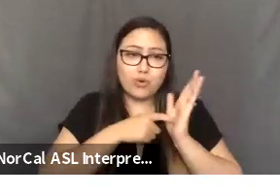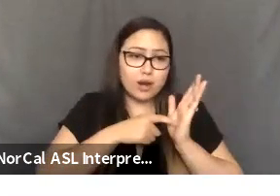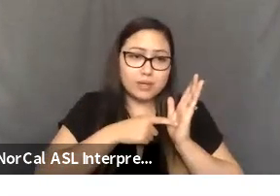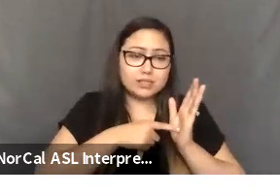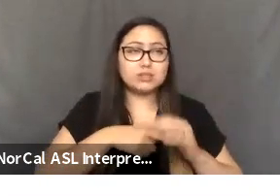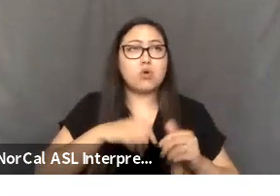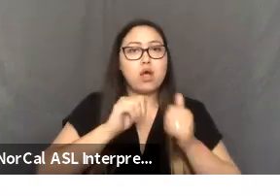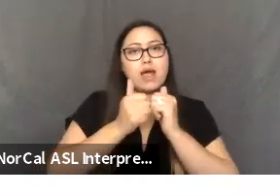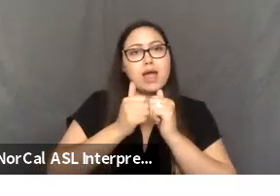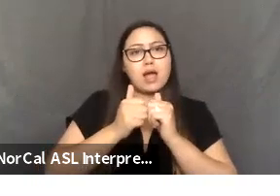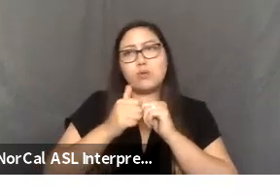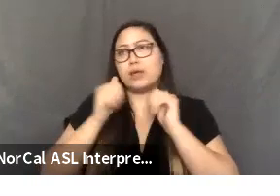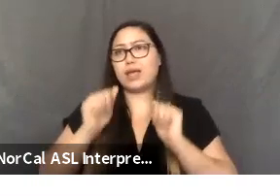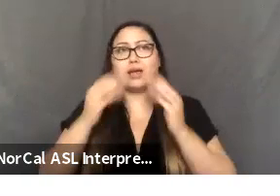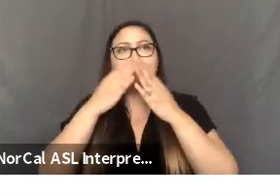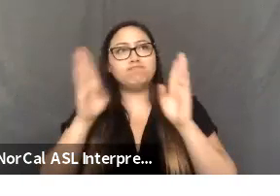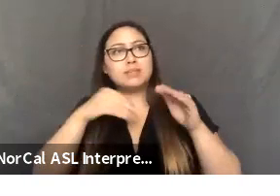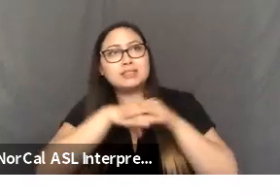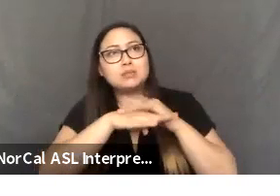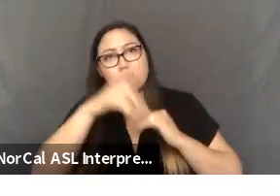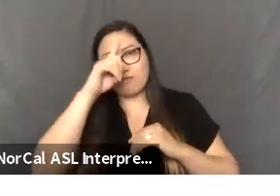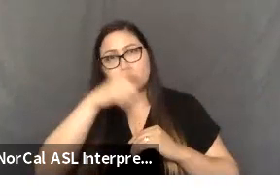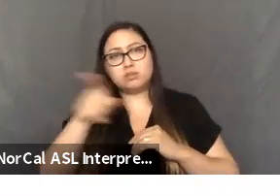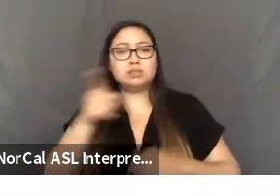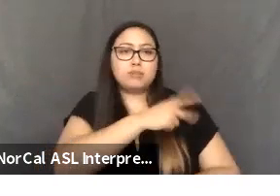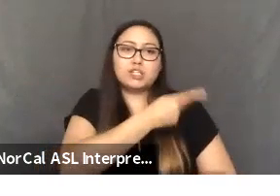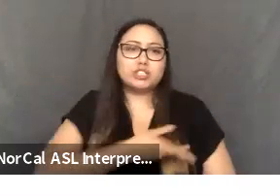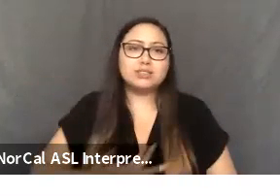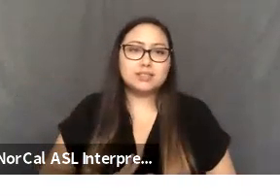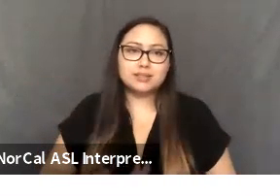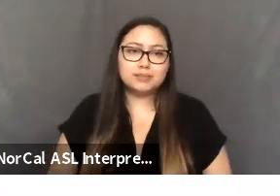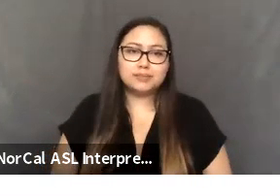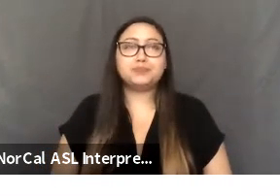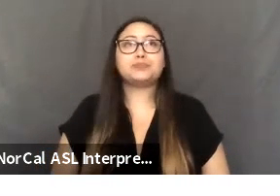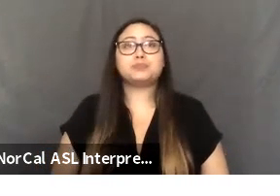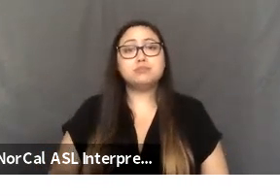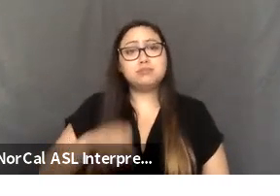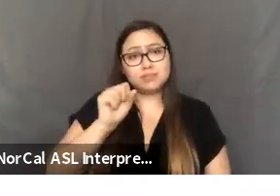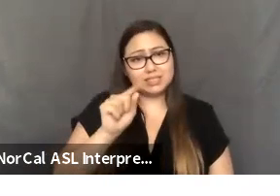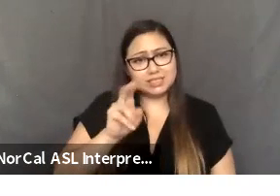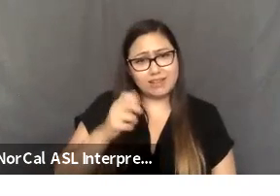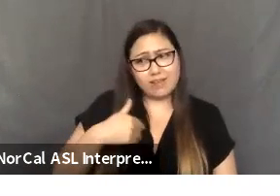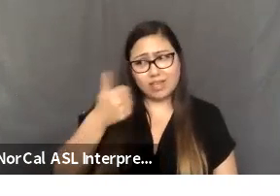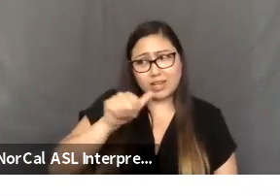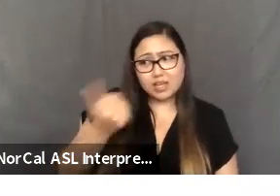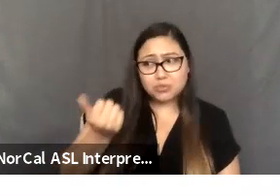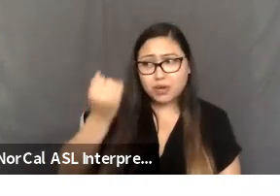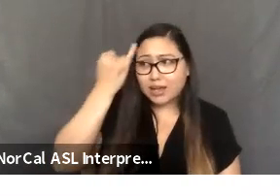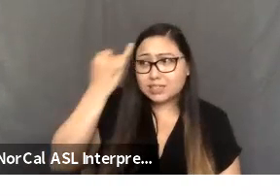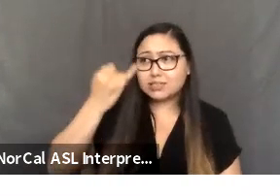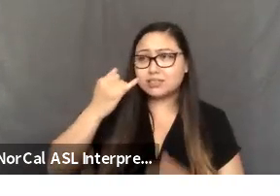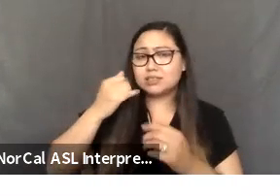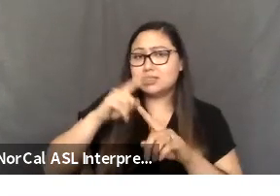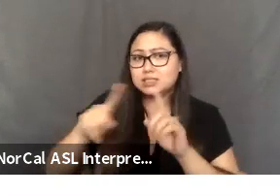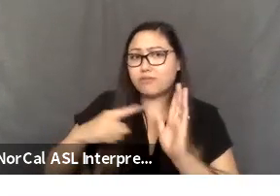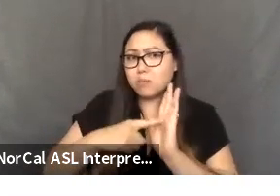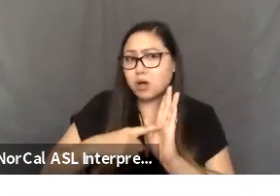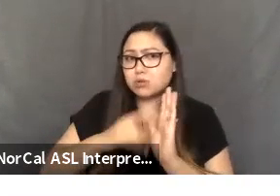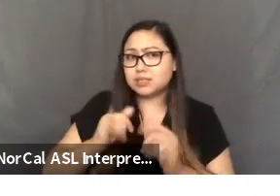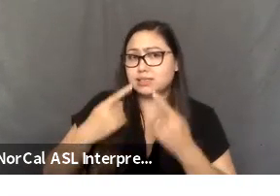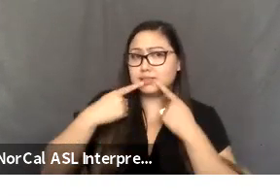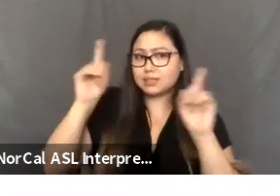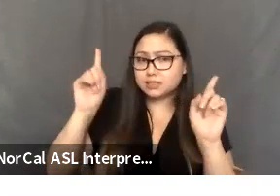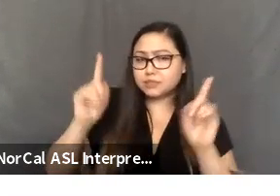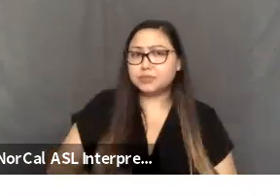be accessible for their patients Steve, any other ideas about models that are successful?